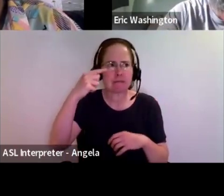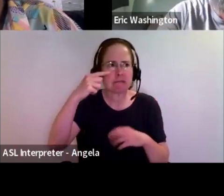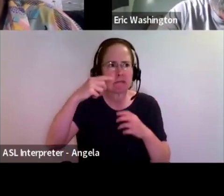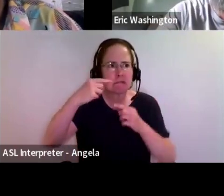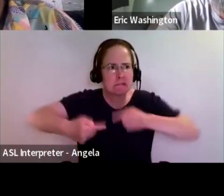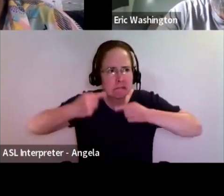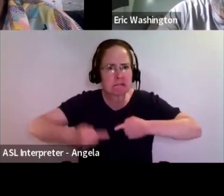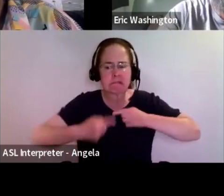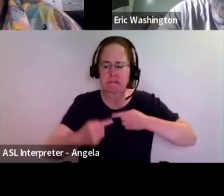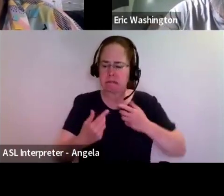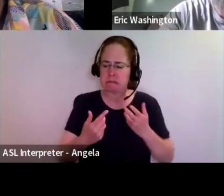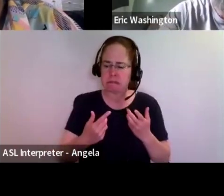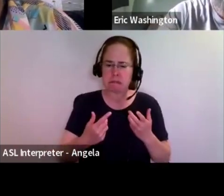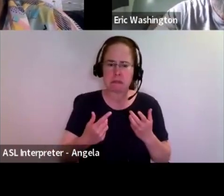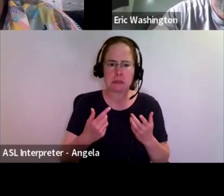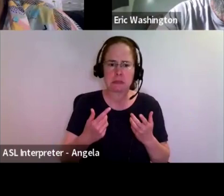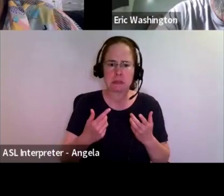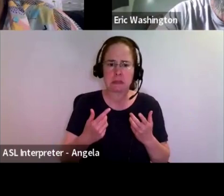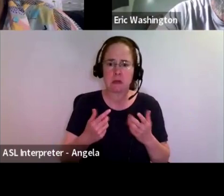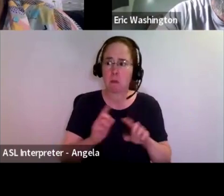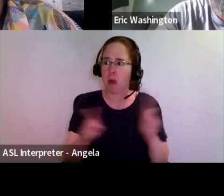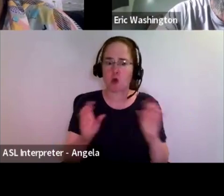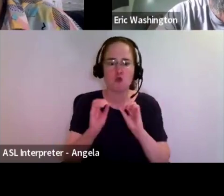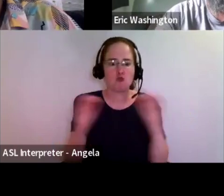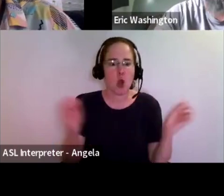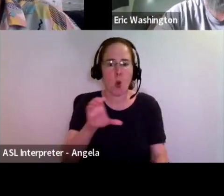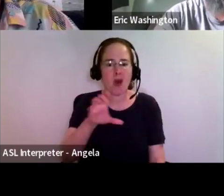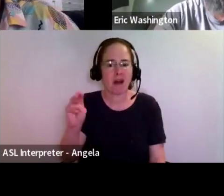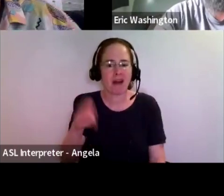deal with, and then to not have case management. That's why I